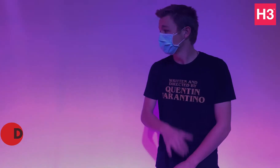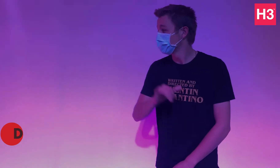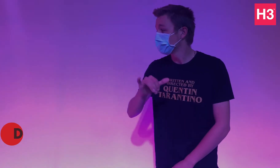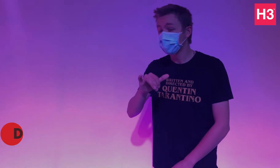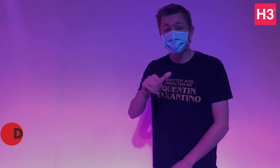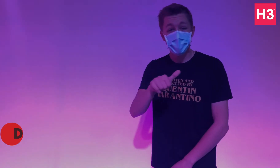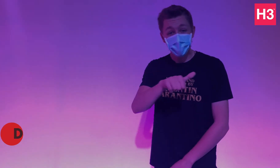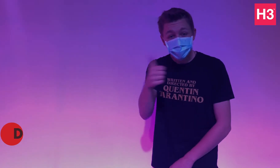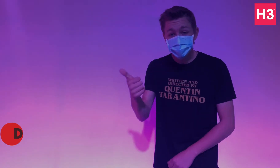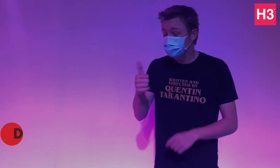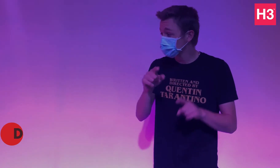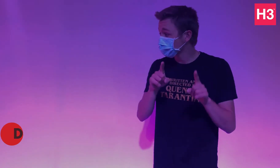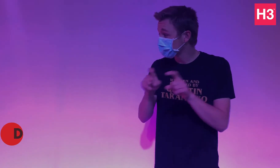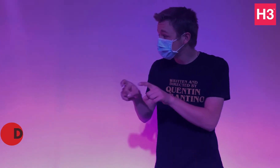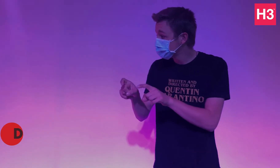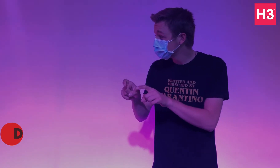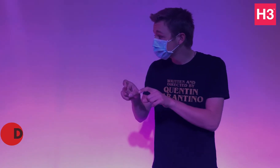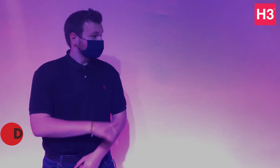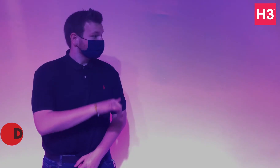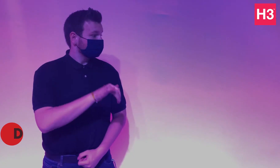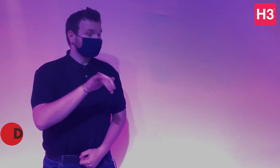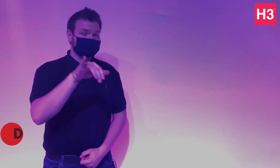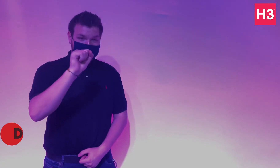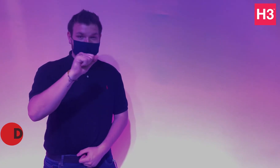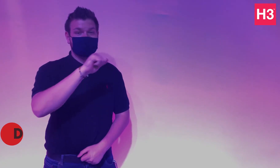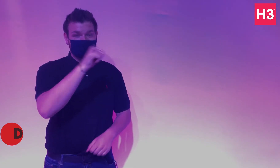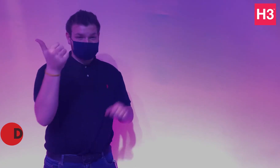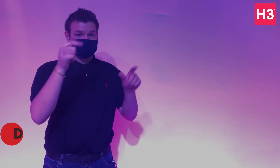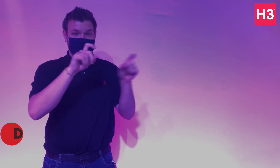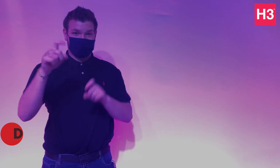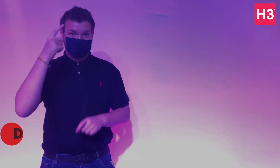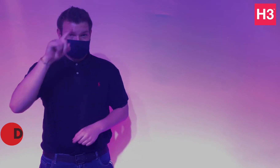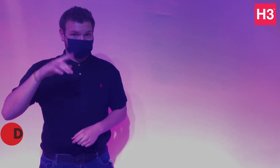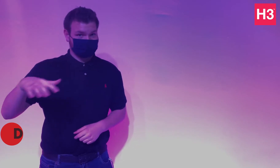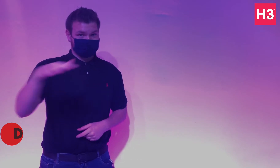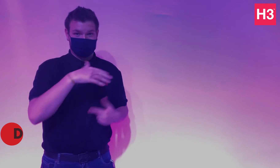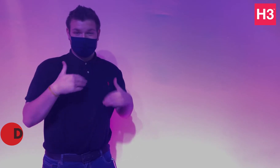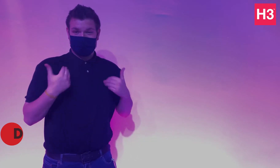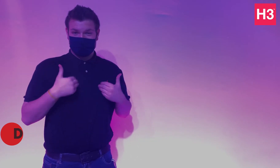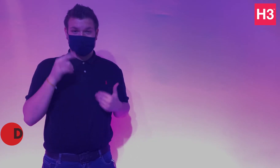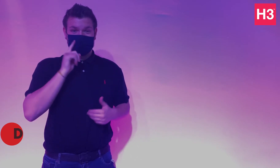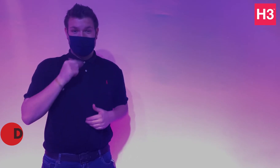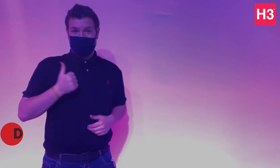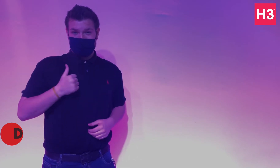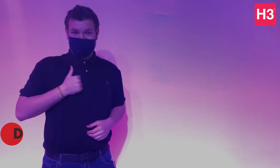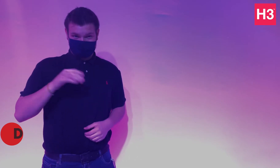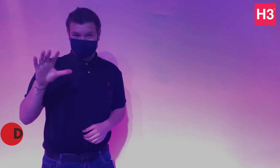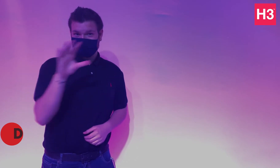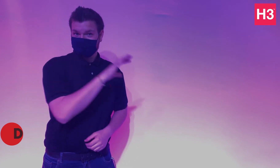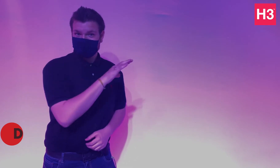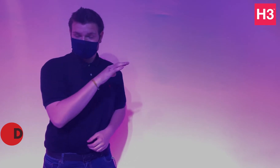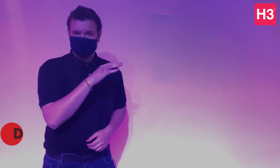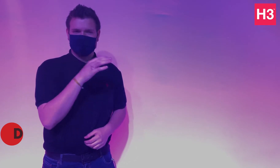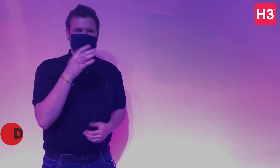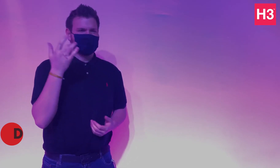A Survey? Another one? Yes, a survey for Deaf youth of Canada!